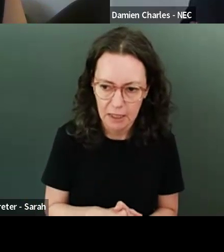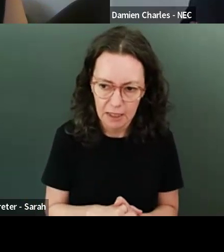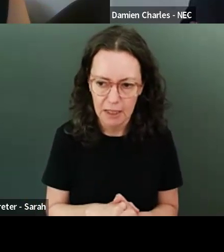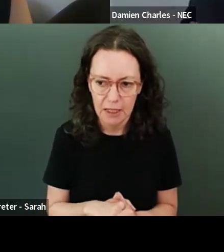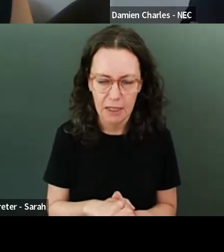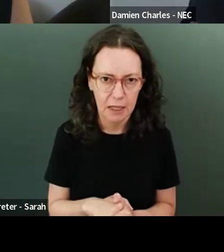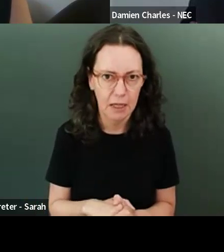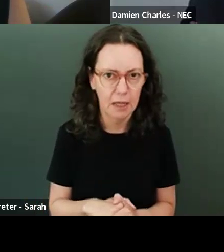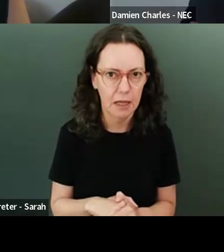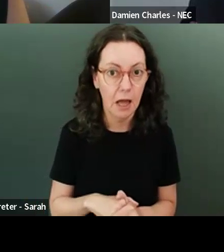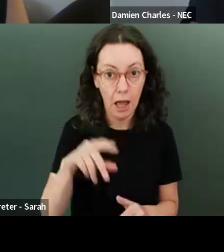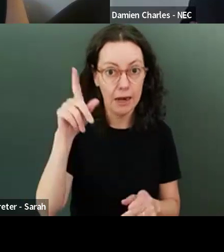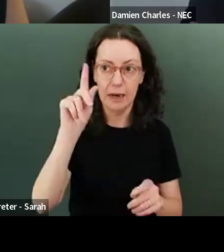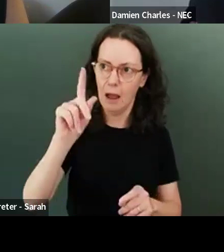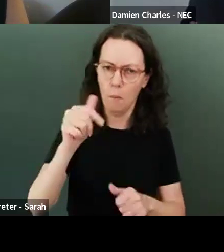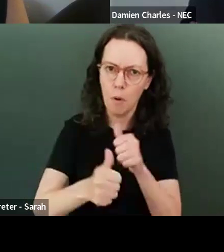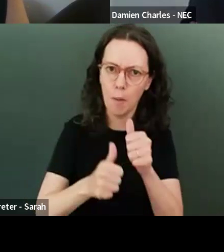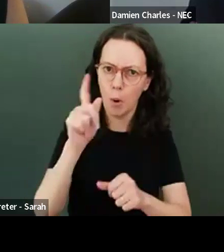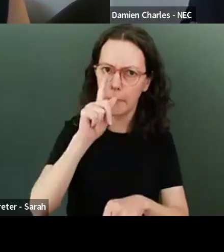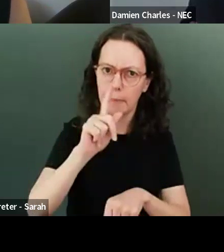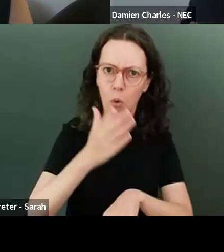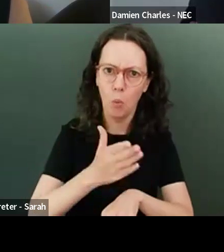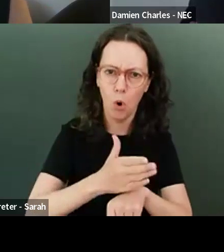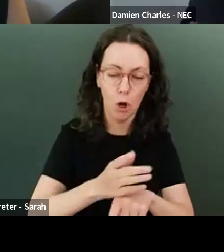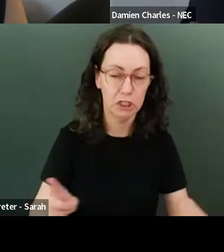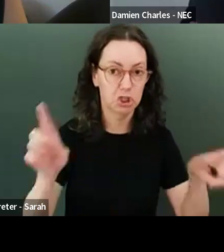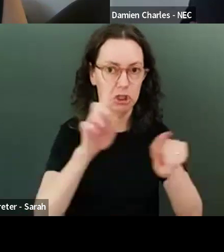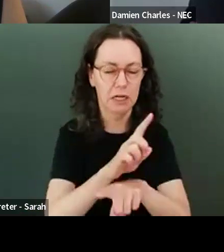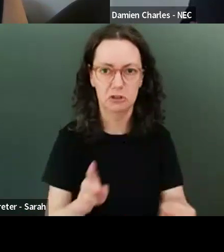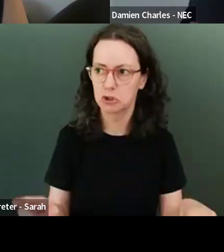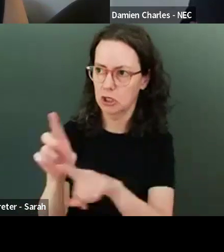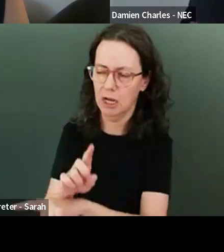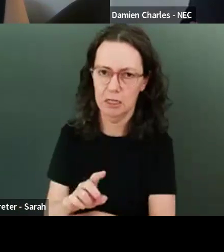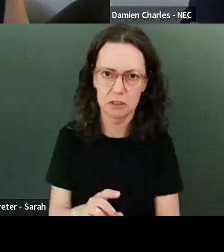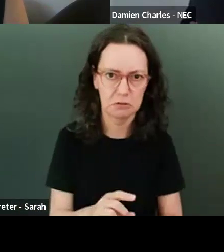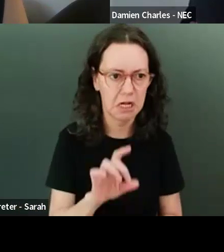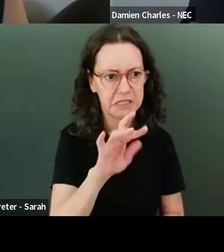different careers through their lifetime